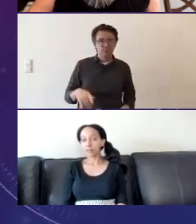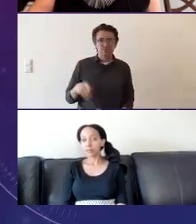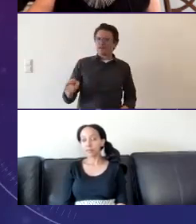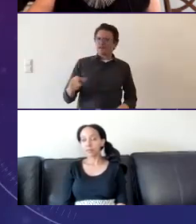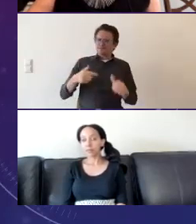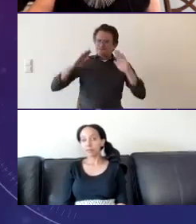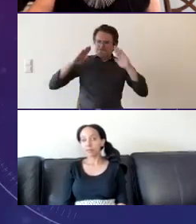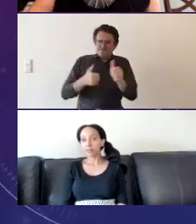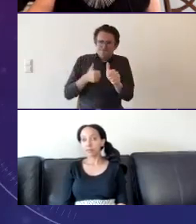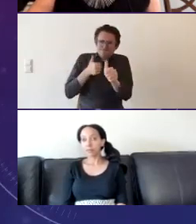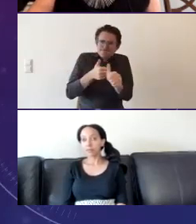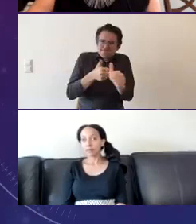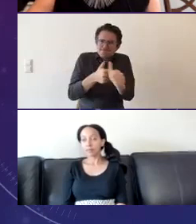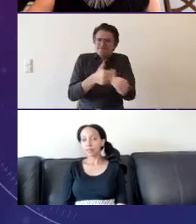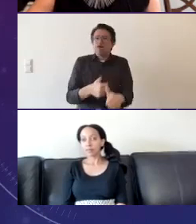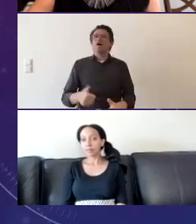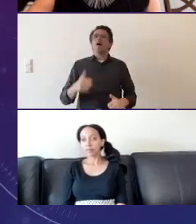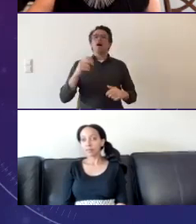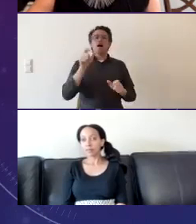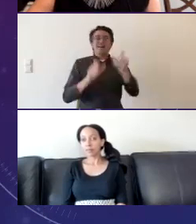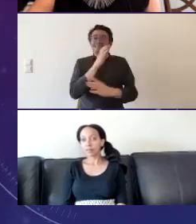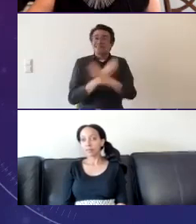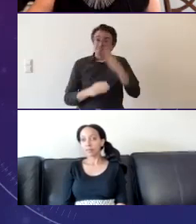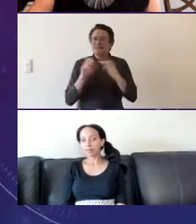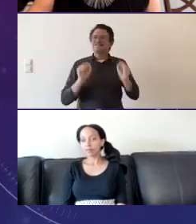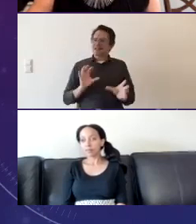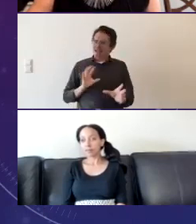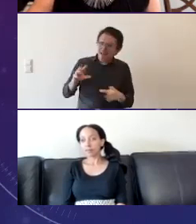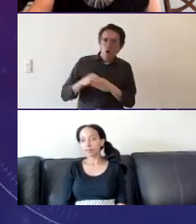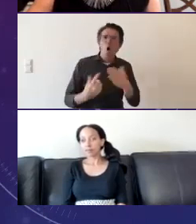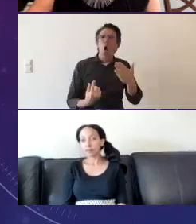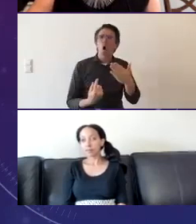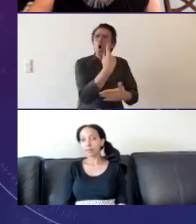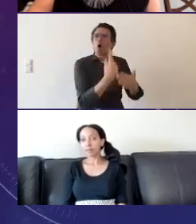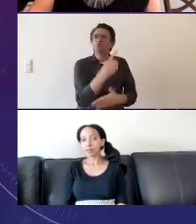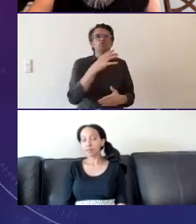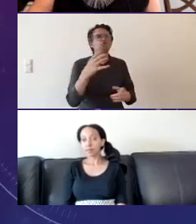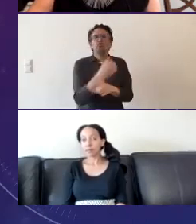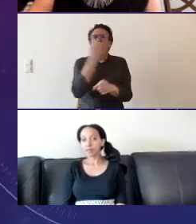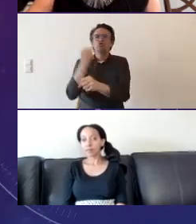world teaching the benefits of inclusion she has also wrote a wonderful book